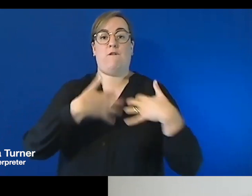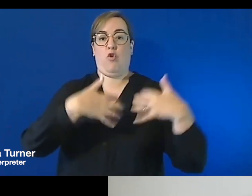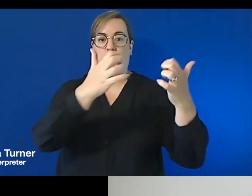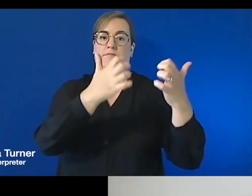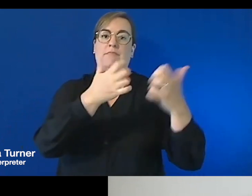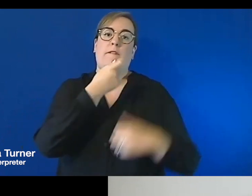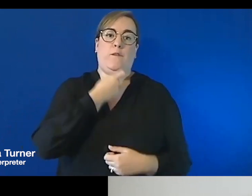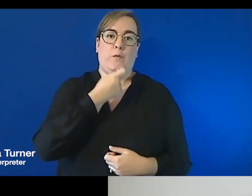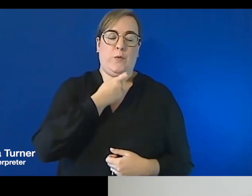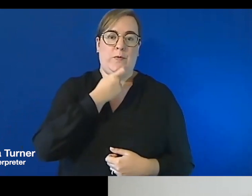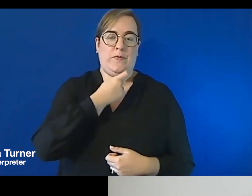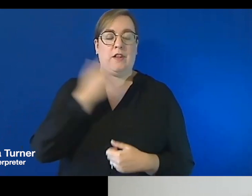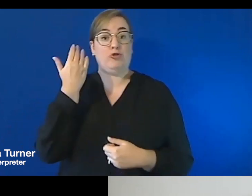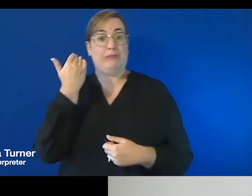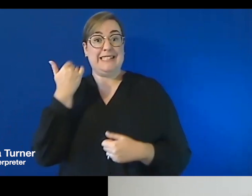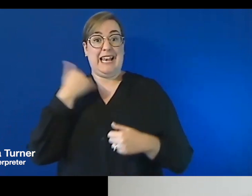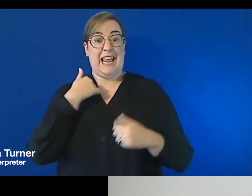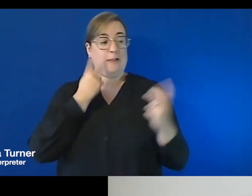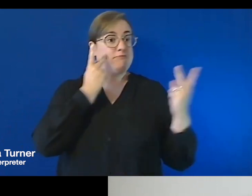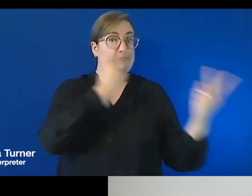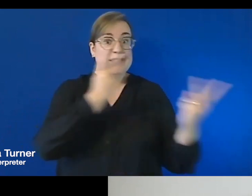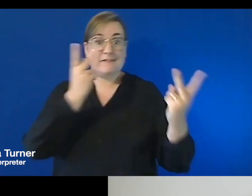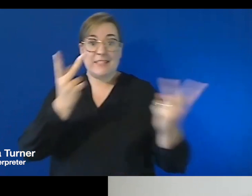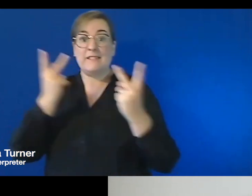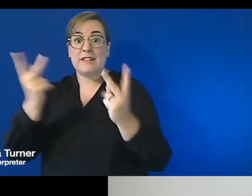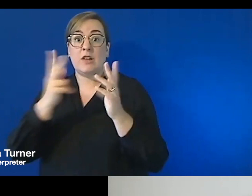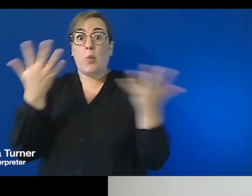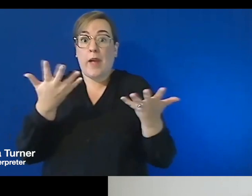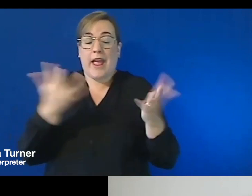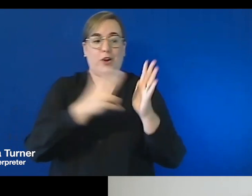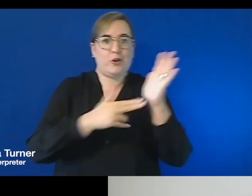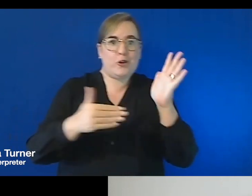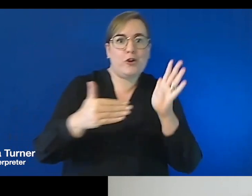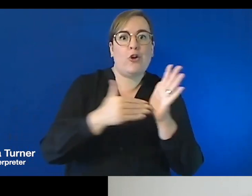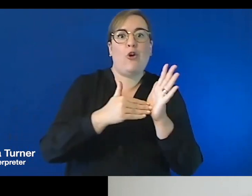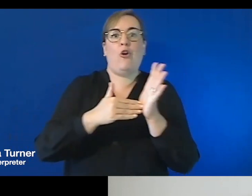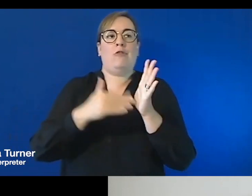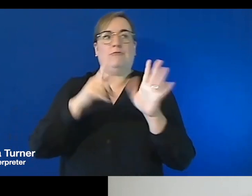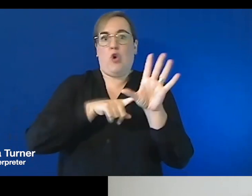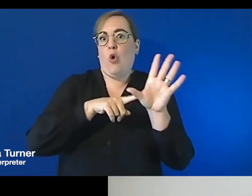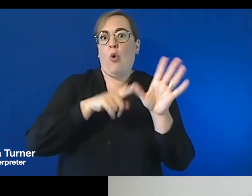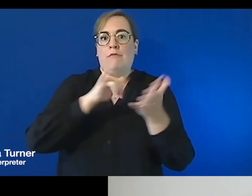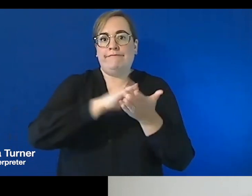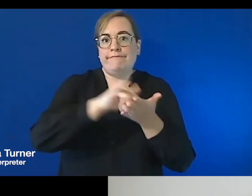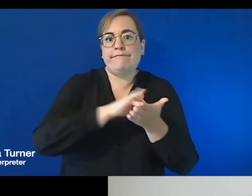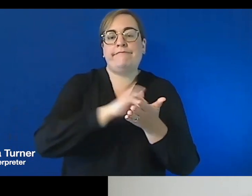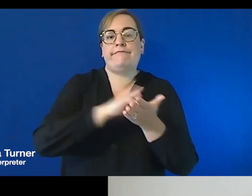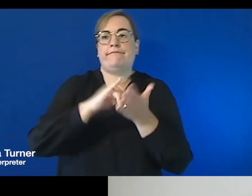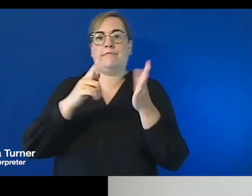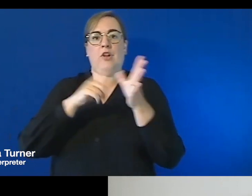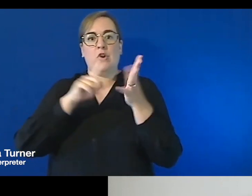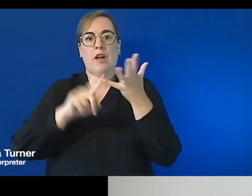include places like New York, Switzerland, Singapore, United Arab Emirates, UK, Lebanon,